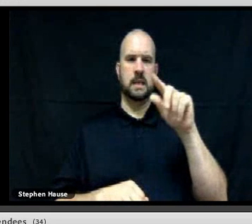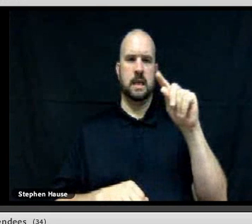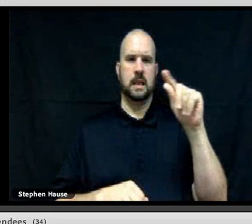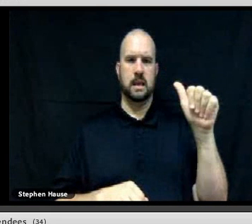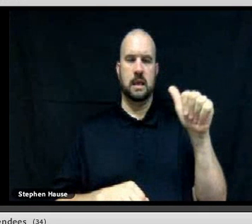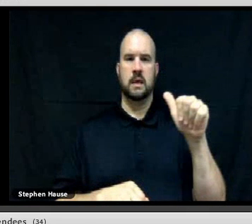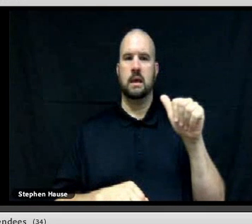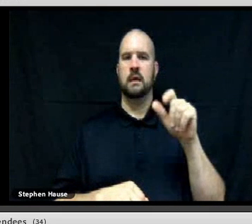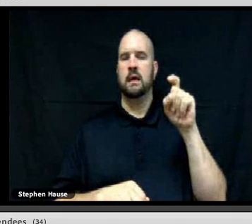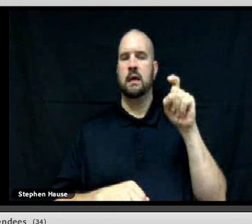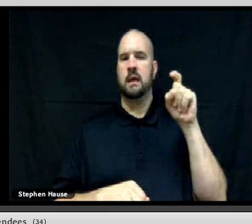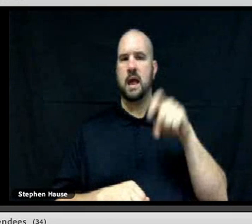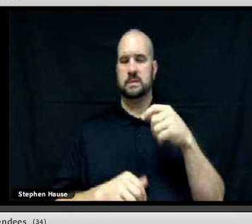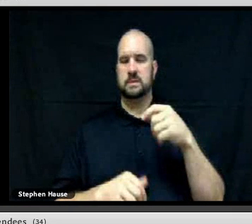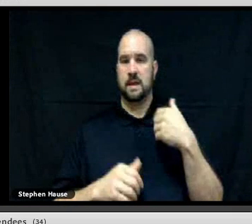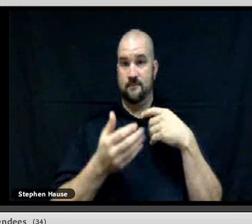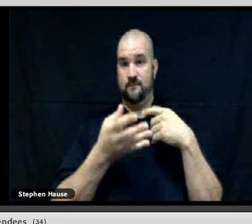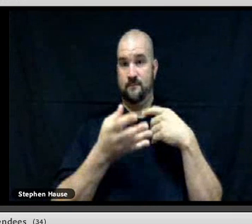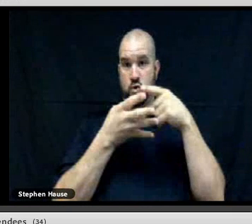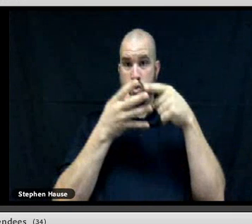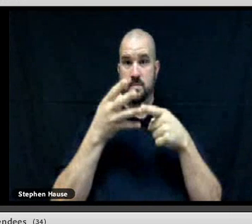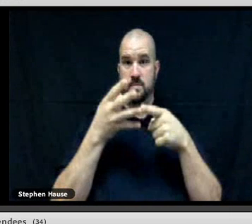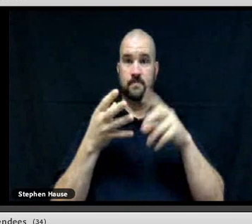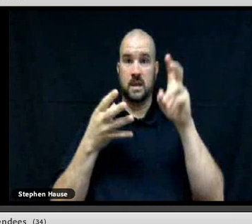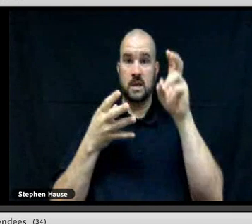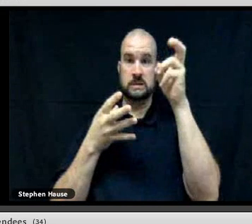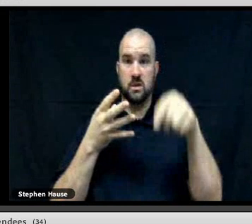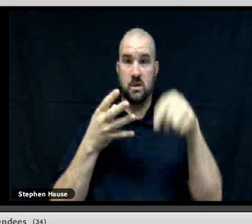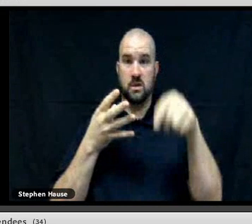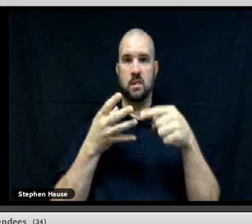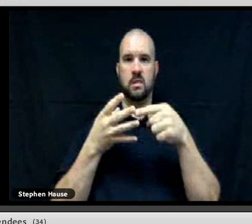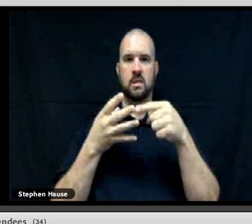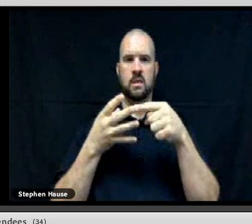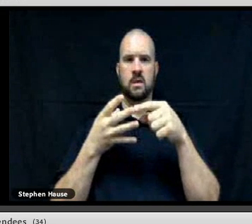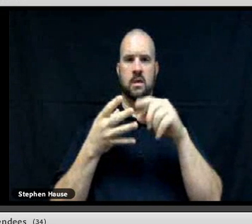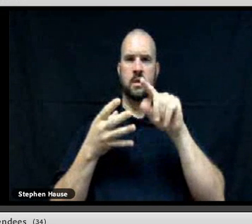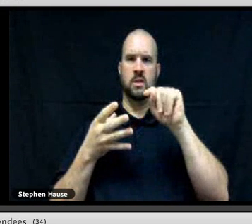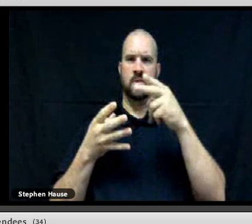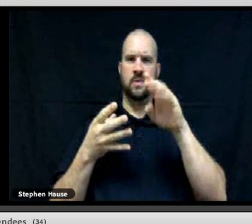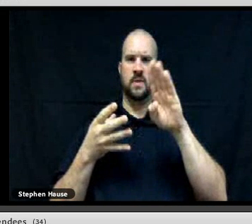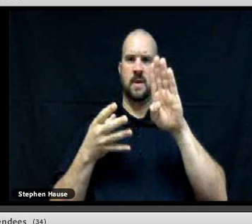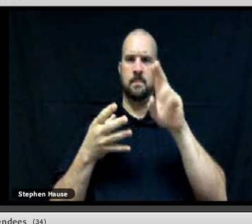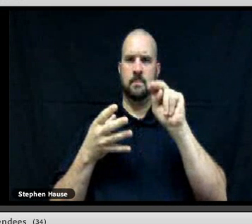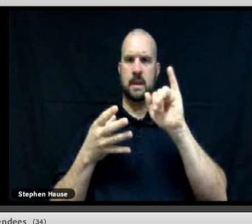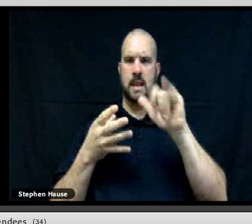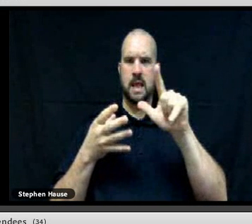You have to have a title, you have to have a thumbnail, and you have to have a link to that digital object,